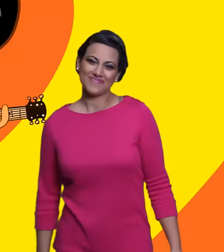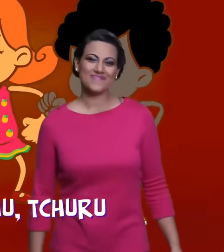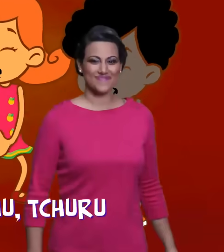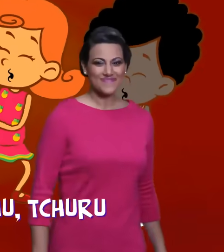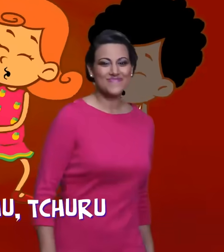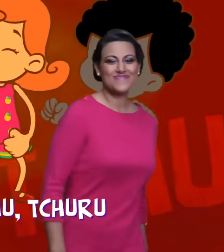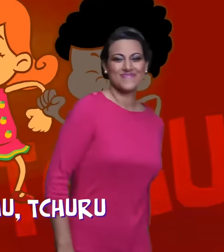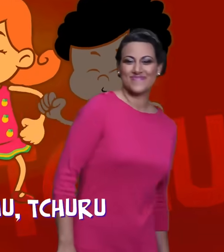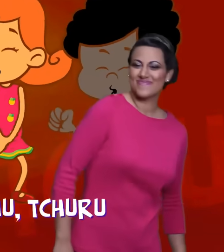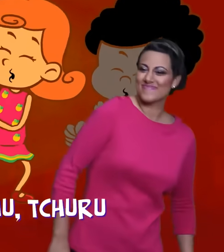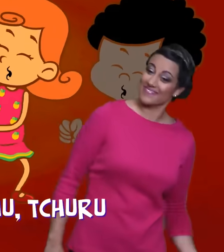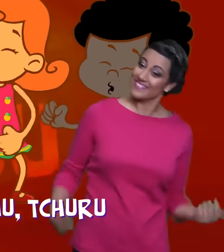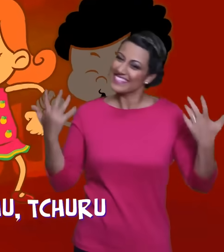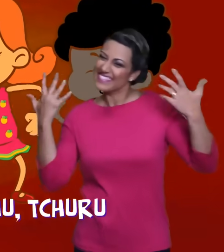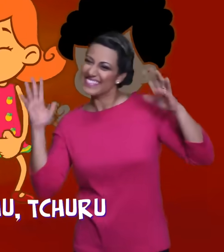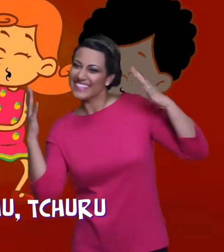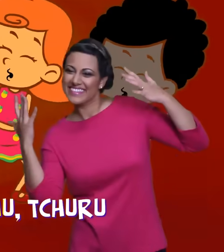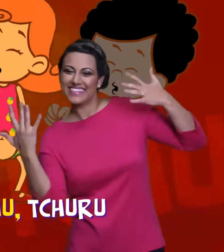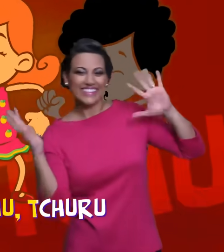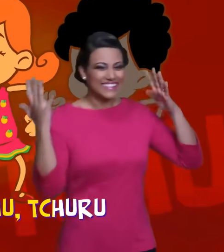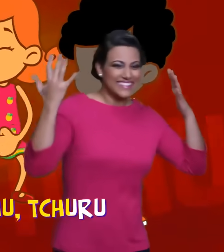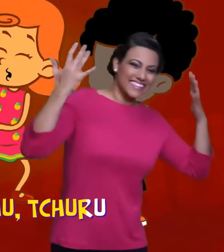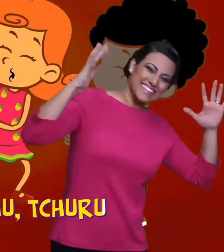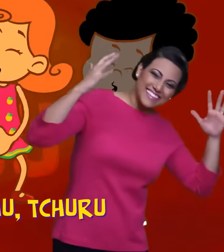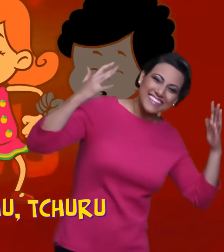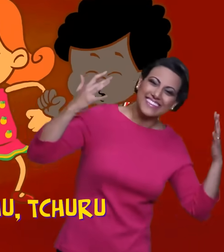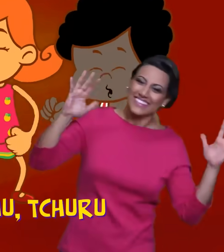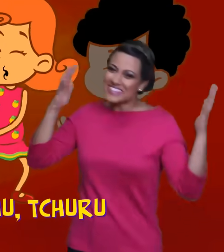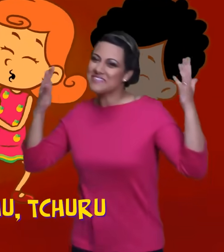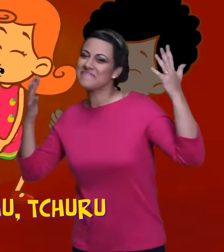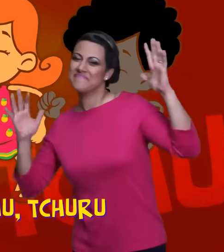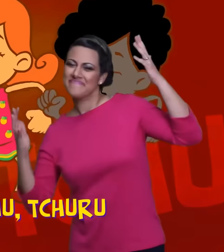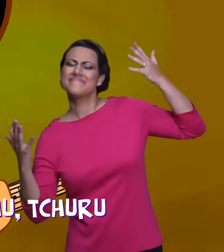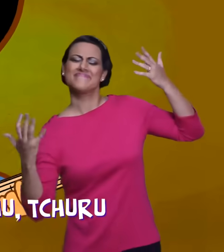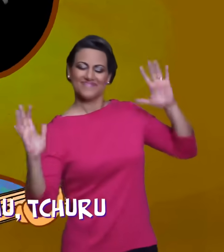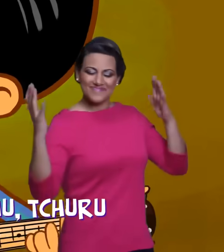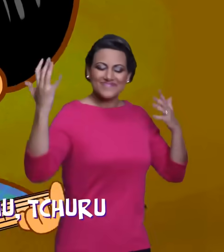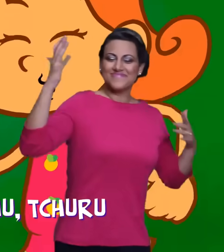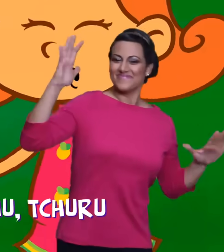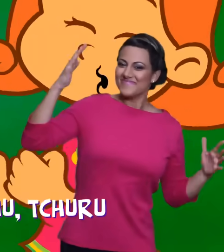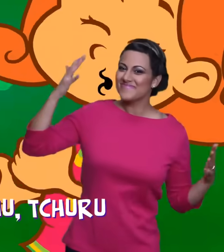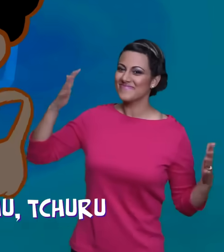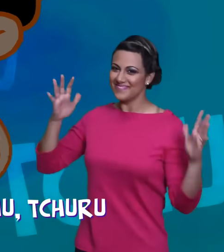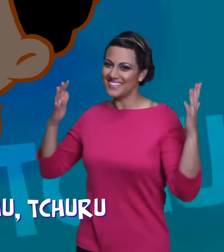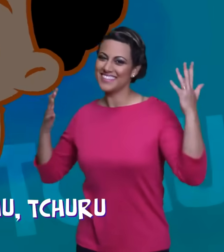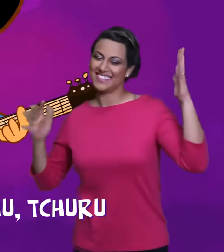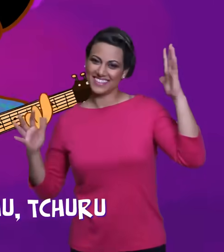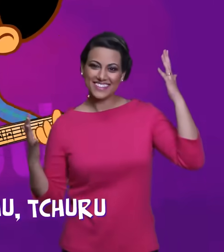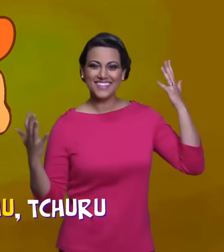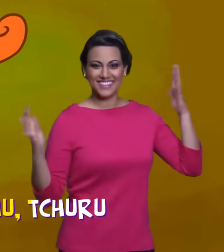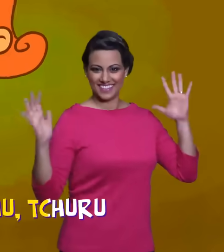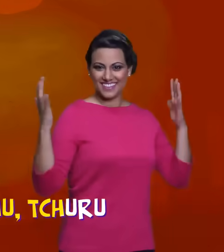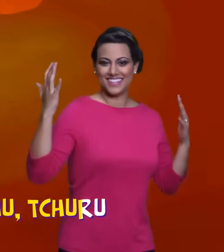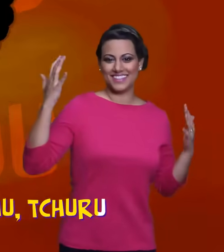TCHU, TCHU, TCHU, TCHU, TCHURU